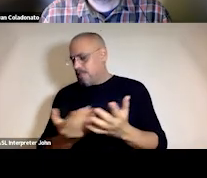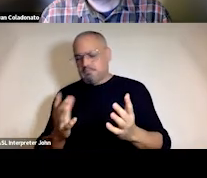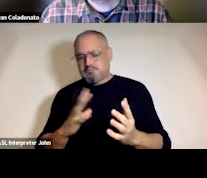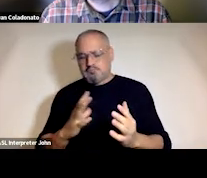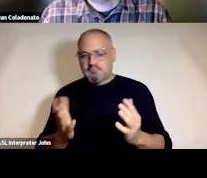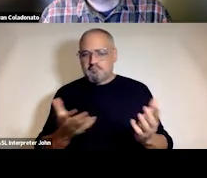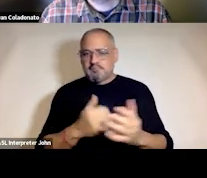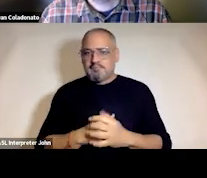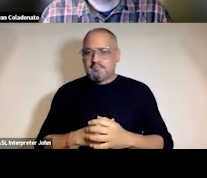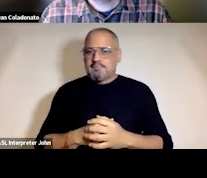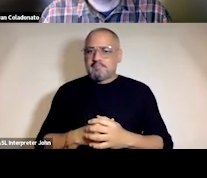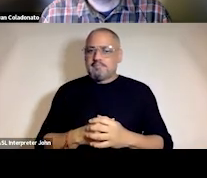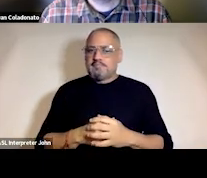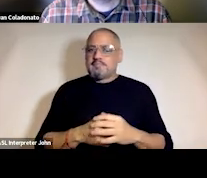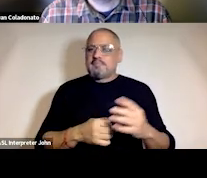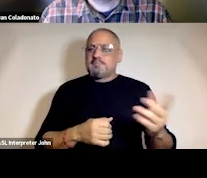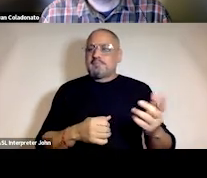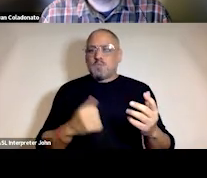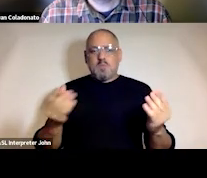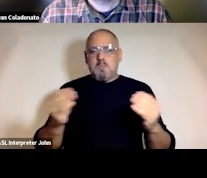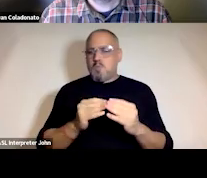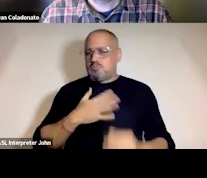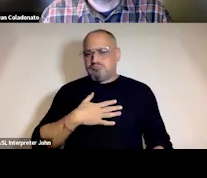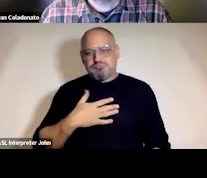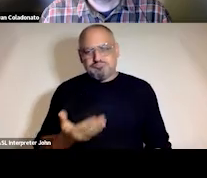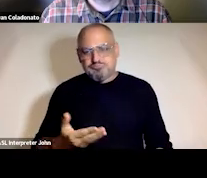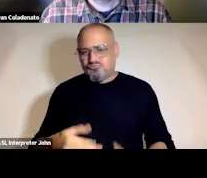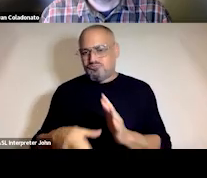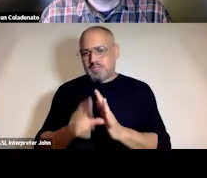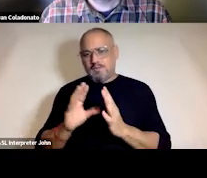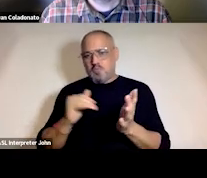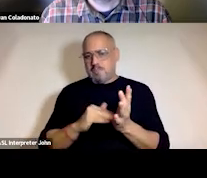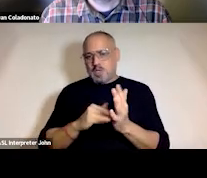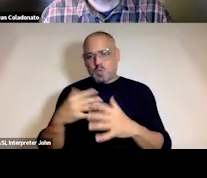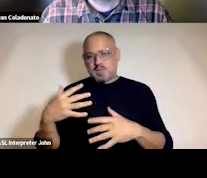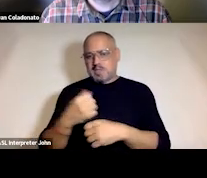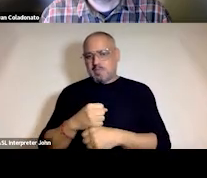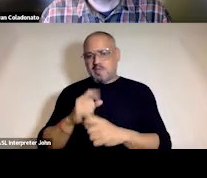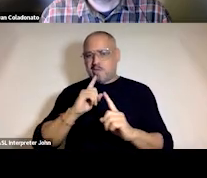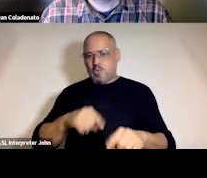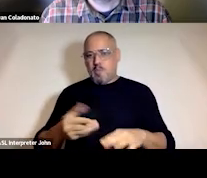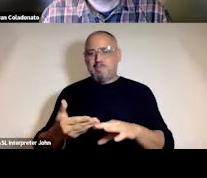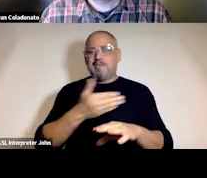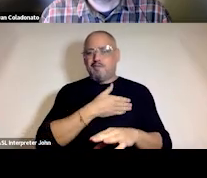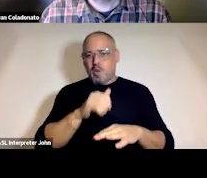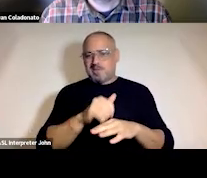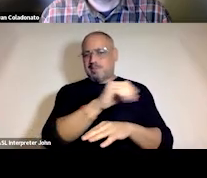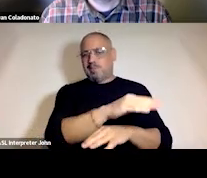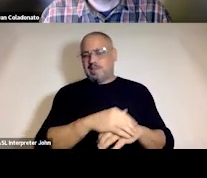Like Dan said, we are more than happy to review medical summary reports before you submit them.